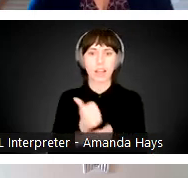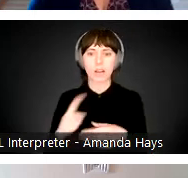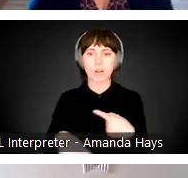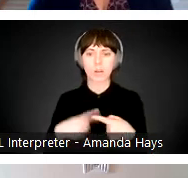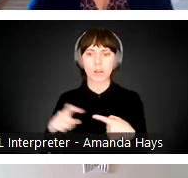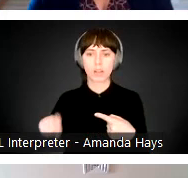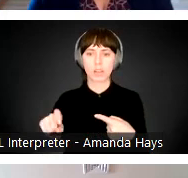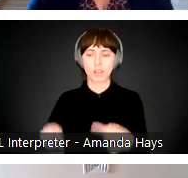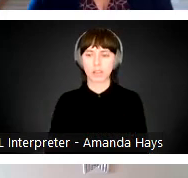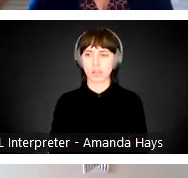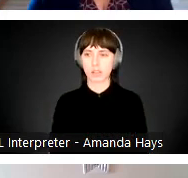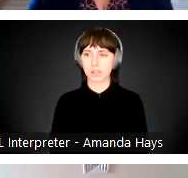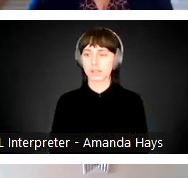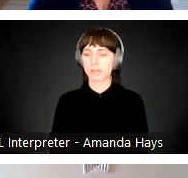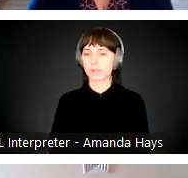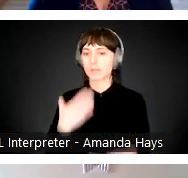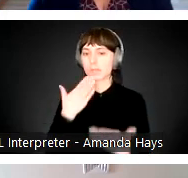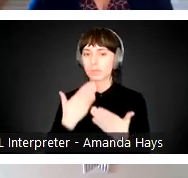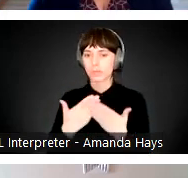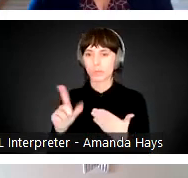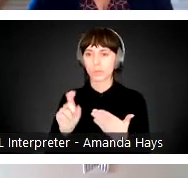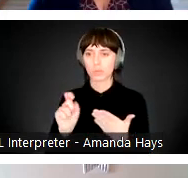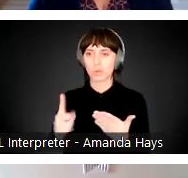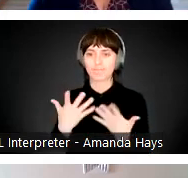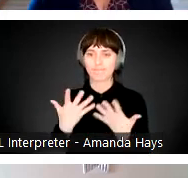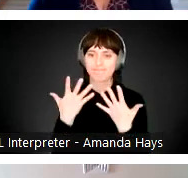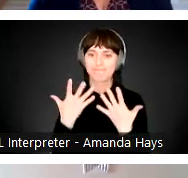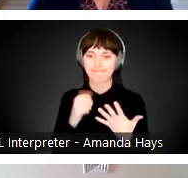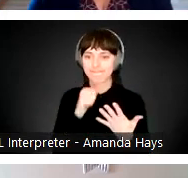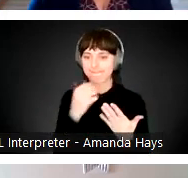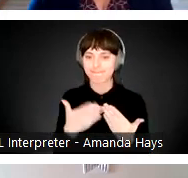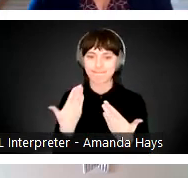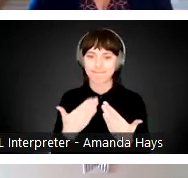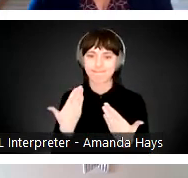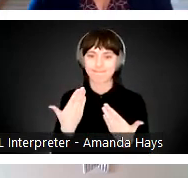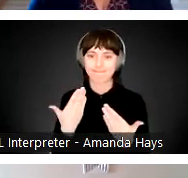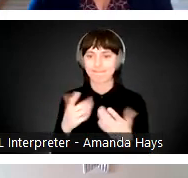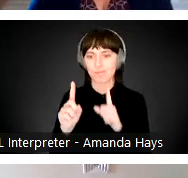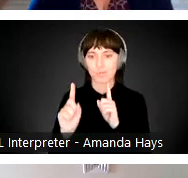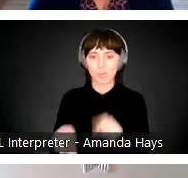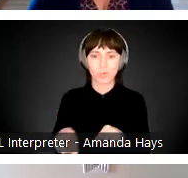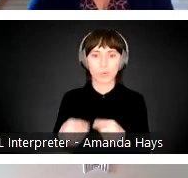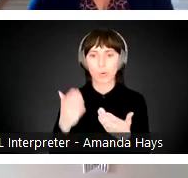It's a really good question and, unfortunately, it's not an easy, an easy